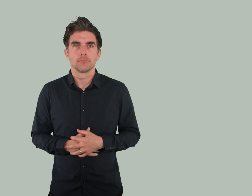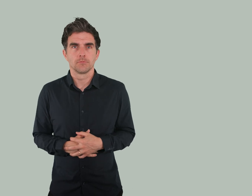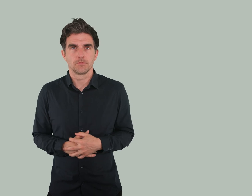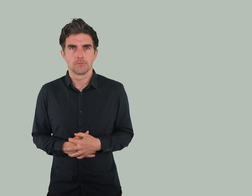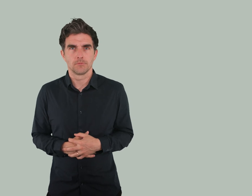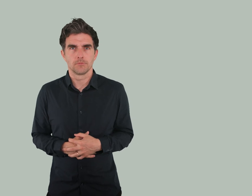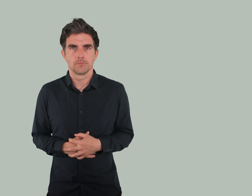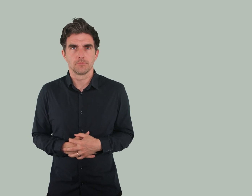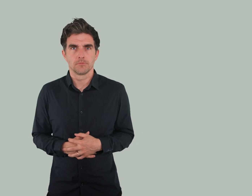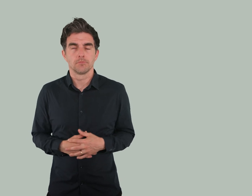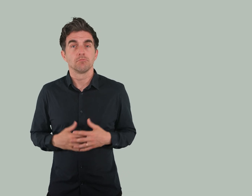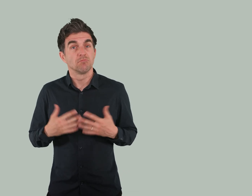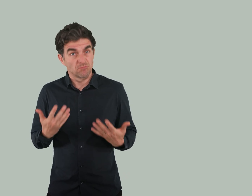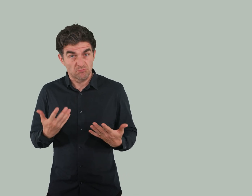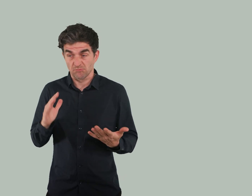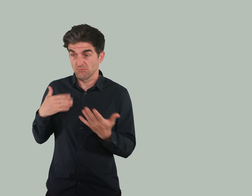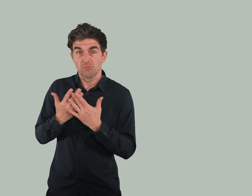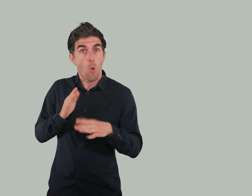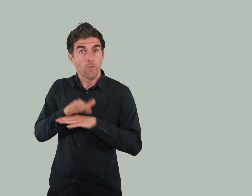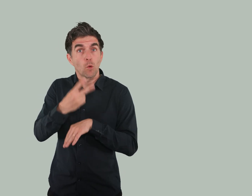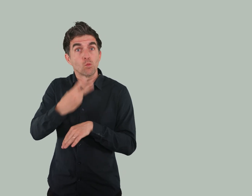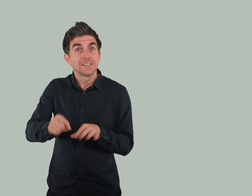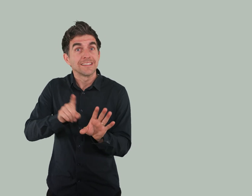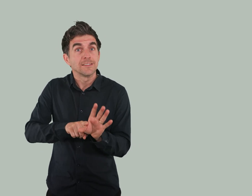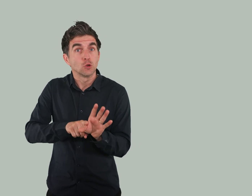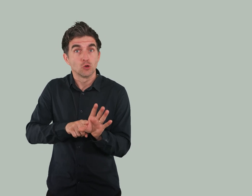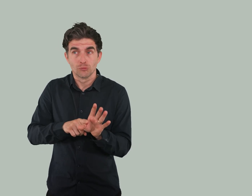208. For more than two decades,